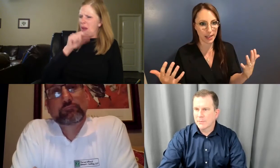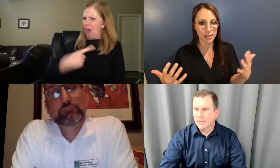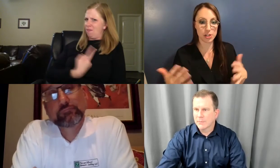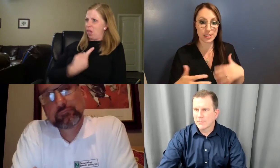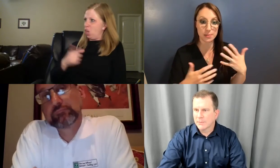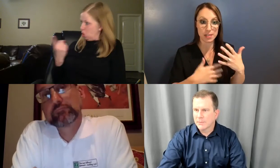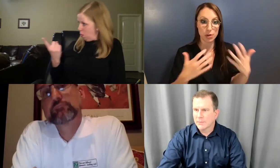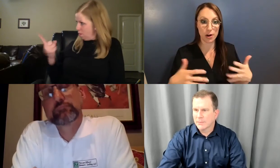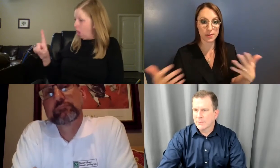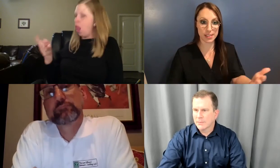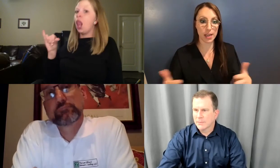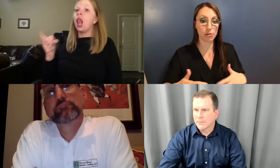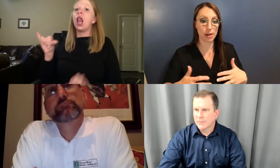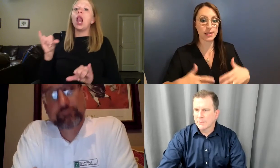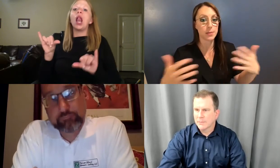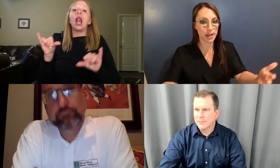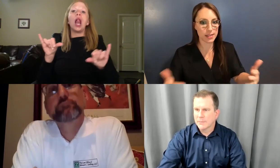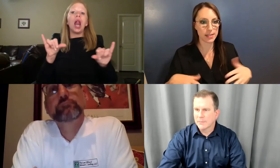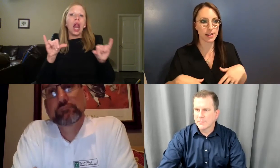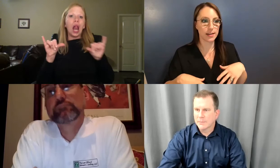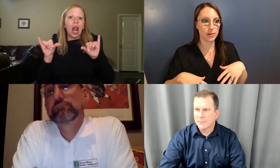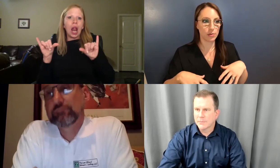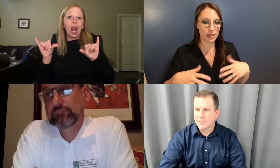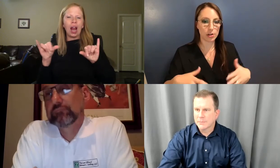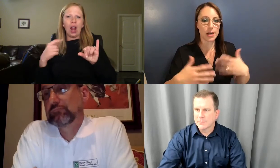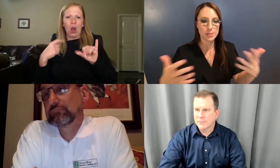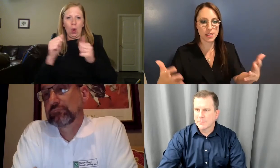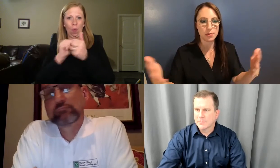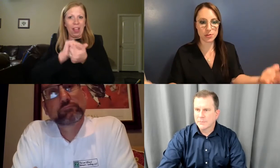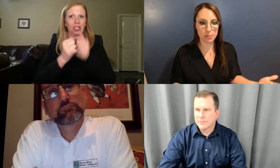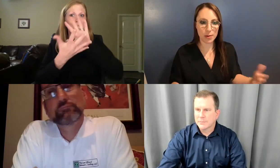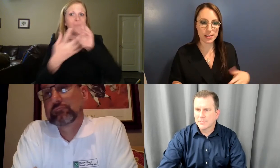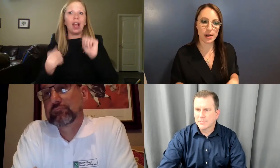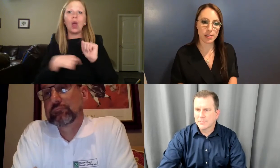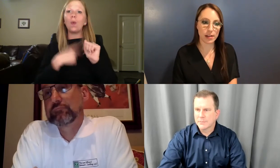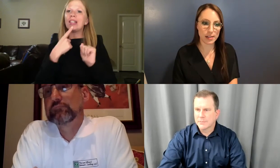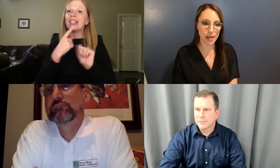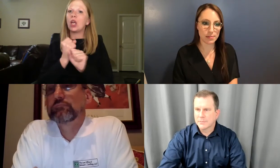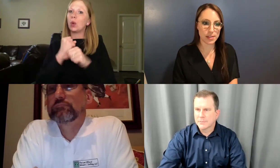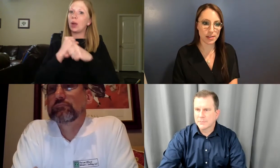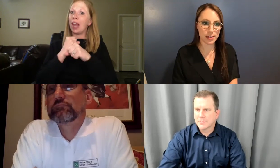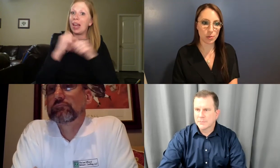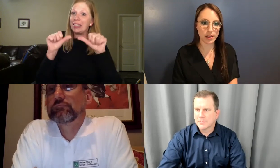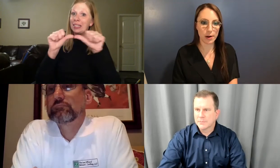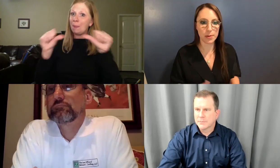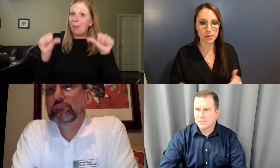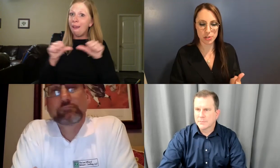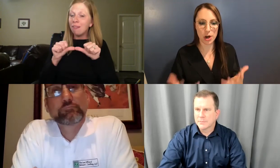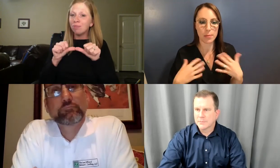and like Adjacent Space, we often say create space, we need to create space for those moments. And I think a lot of times until we allow people to talk